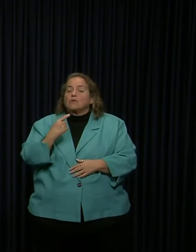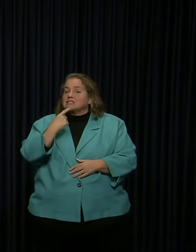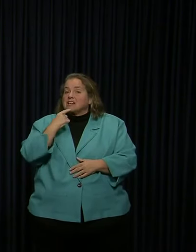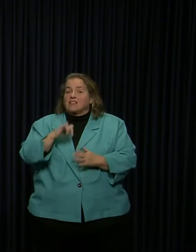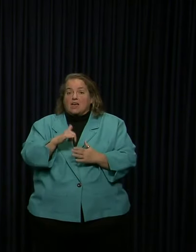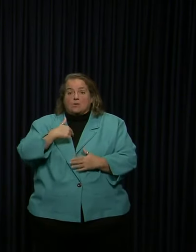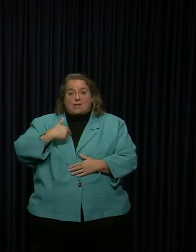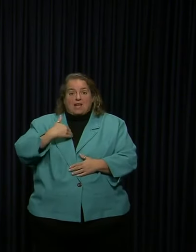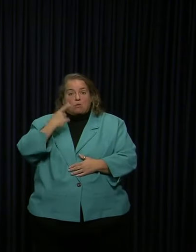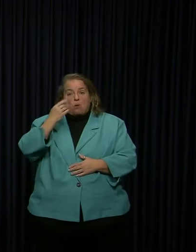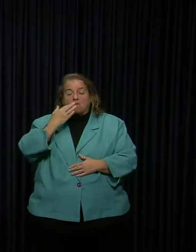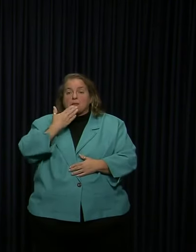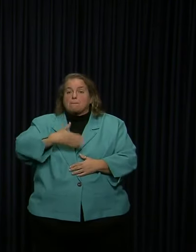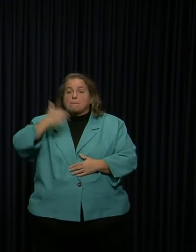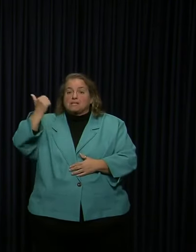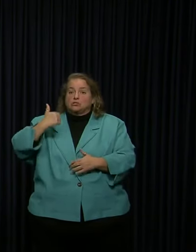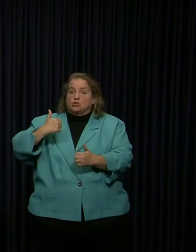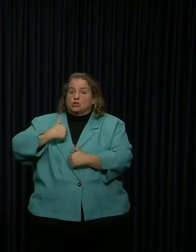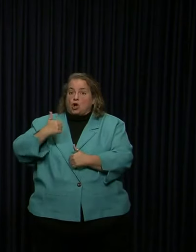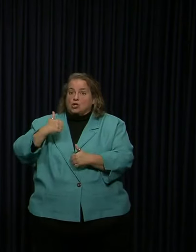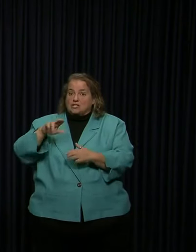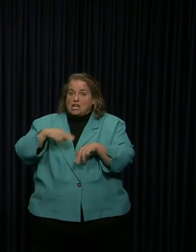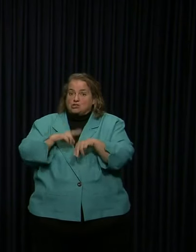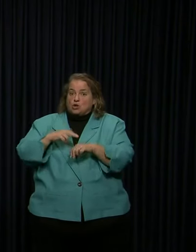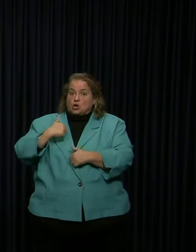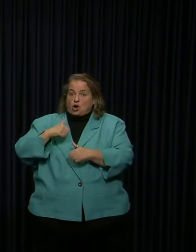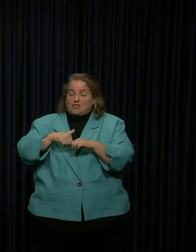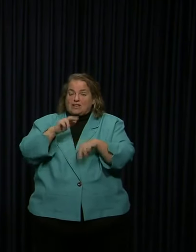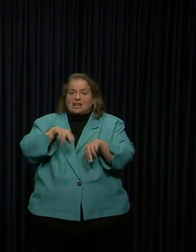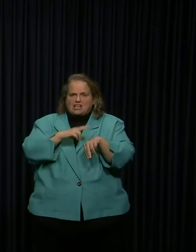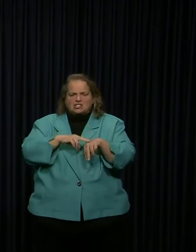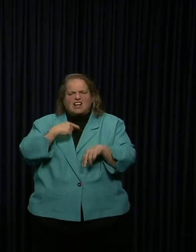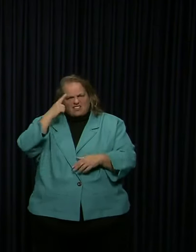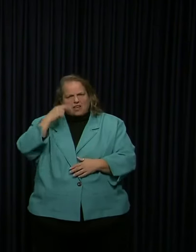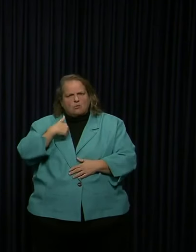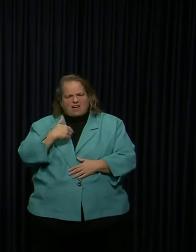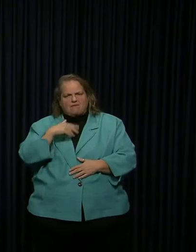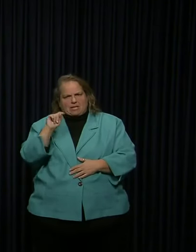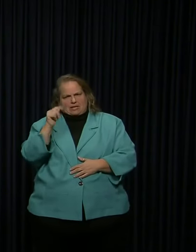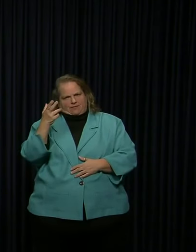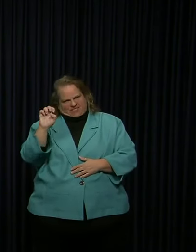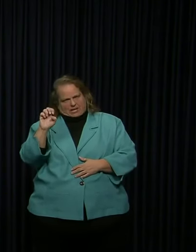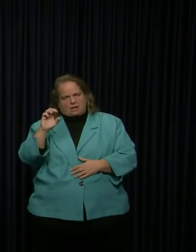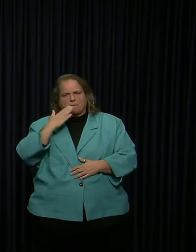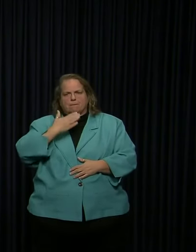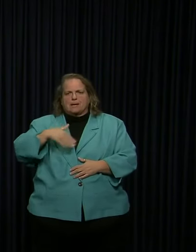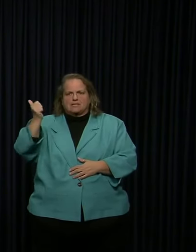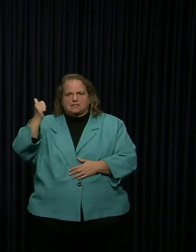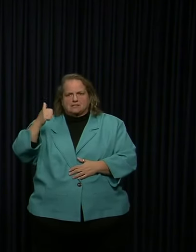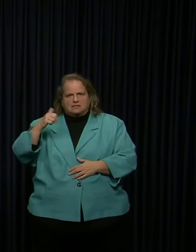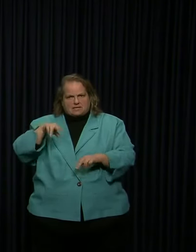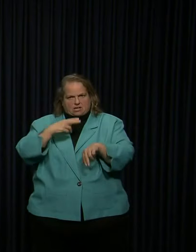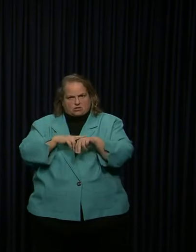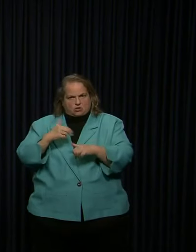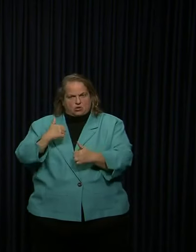WE WOULD STILL LIKE LARGER NUMBERS, BUT FIRST, LET'S LOOK AT THE DONATION SLIDE.